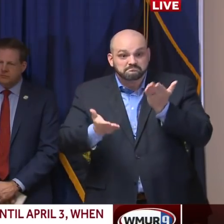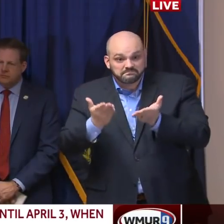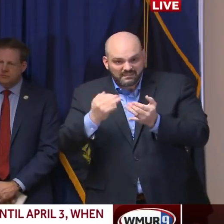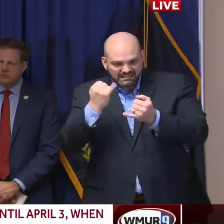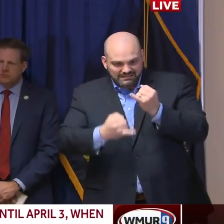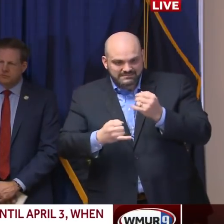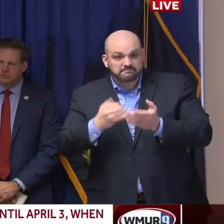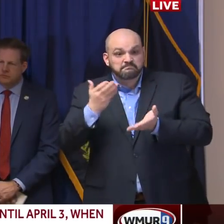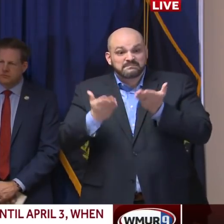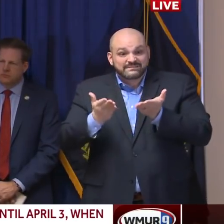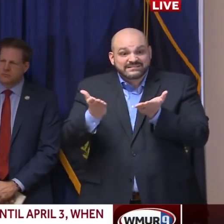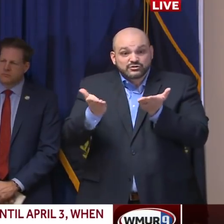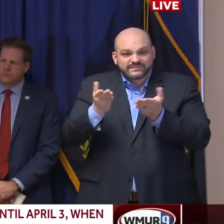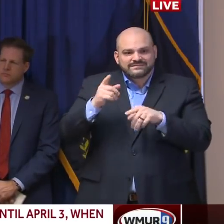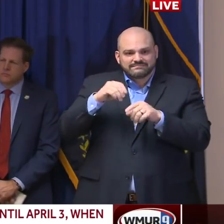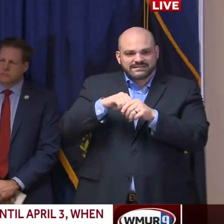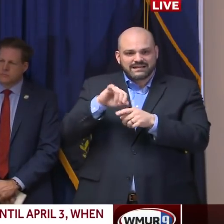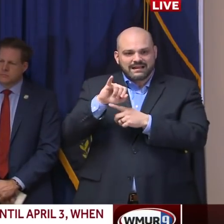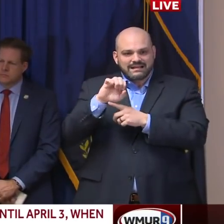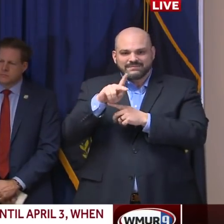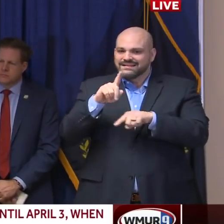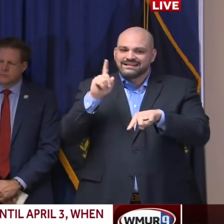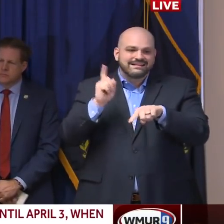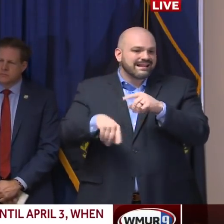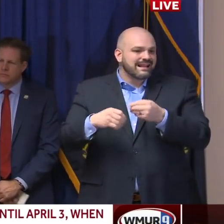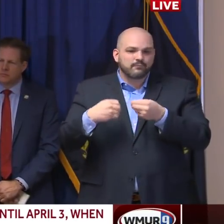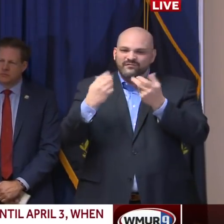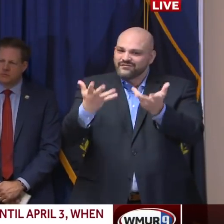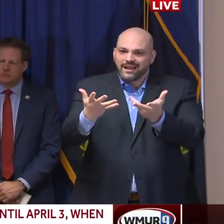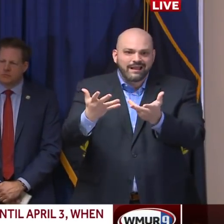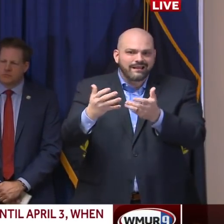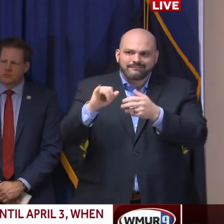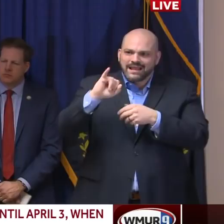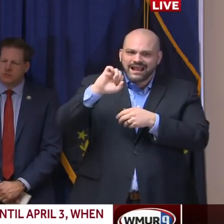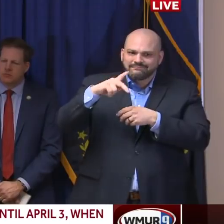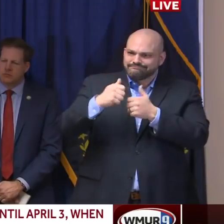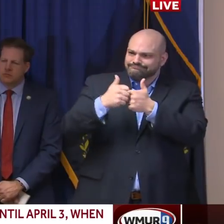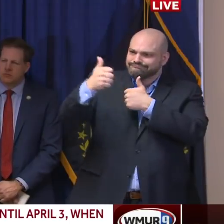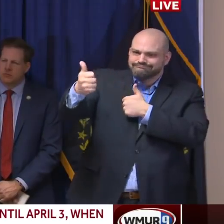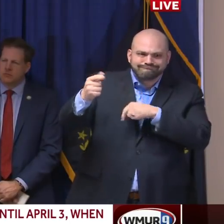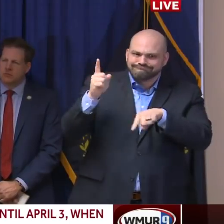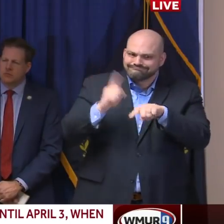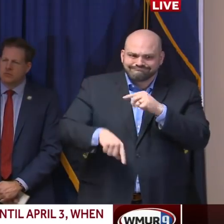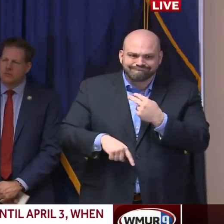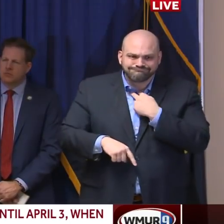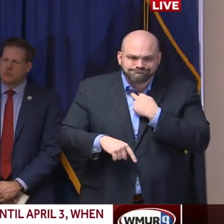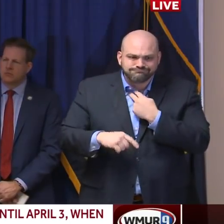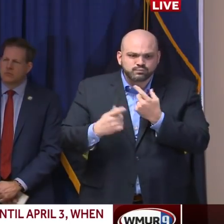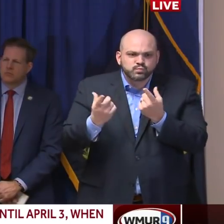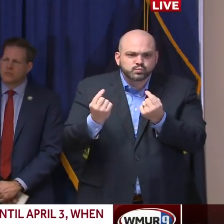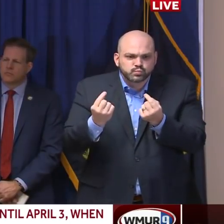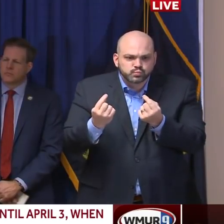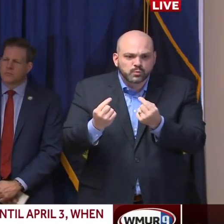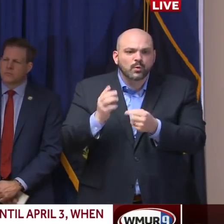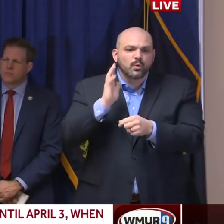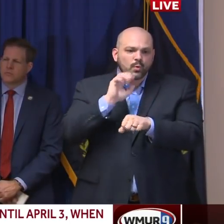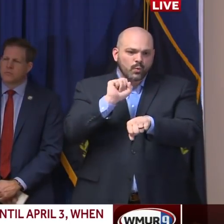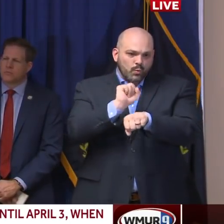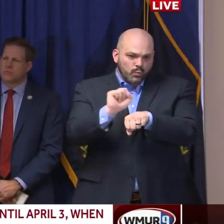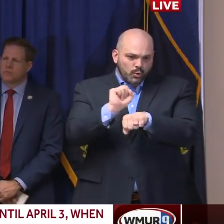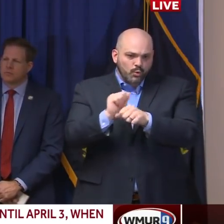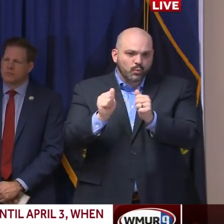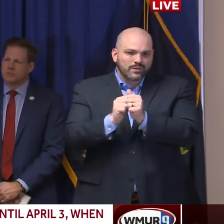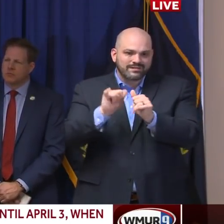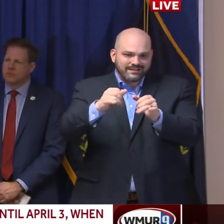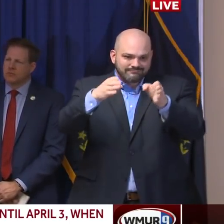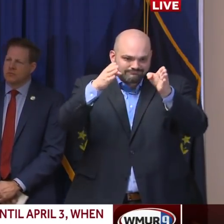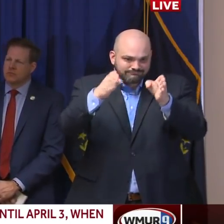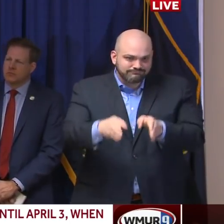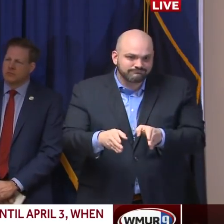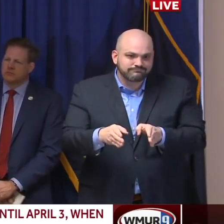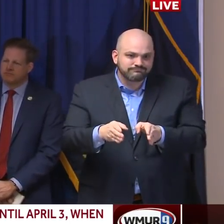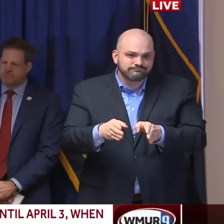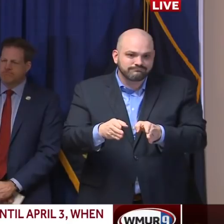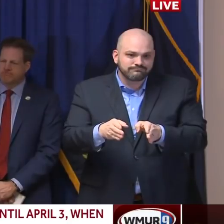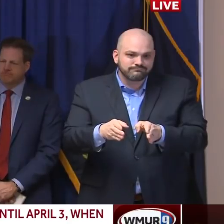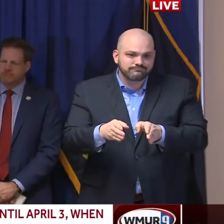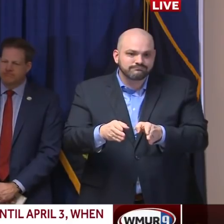AND THEN FINALLY, THERE MAY BE SOME SERVICES CALL FOR AN IEP THAT WE WILL NOT BE ABLE TO PROVIDE IN A REMOTE SUPPORT MODEL.